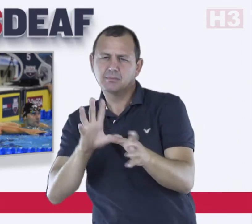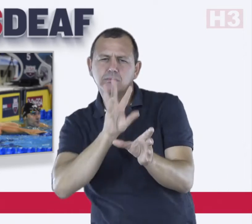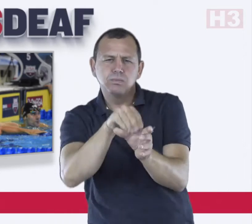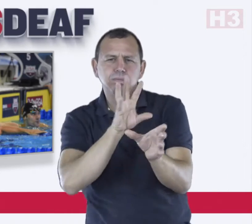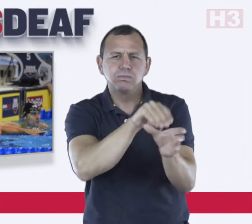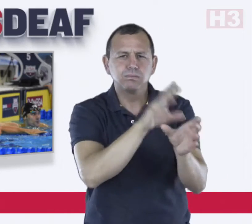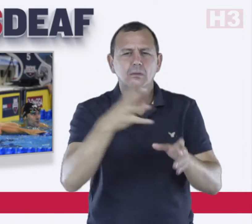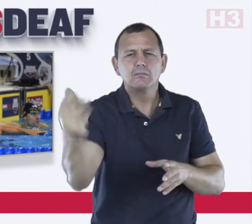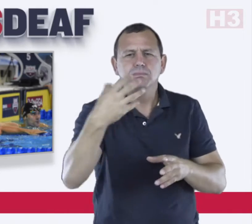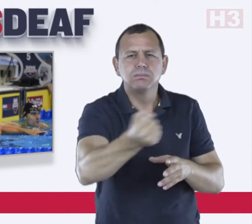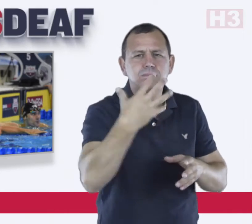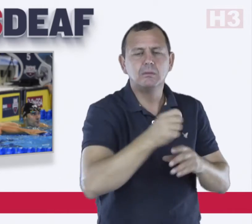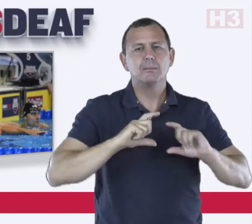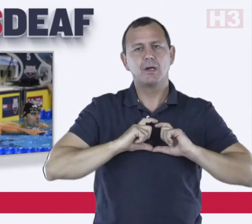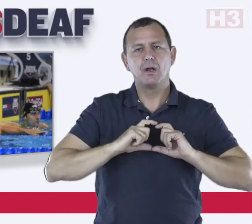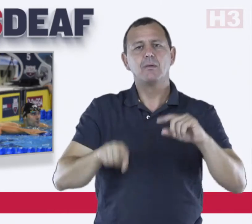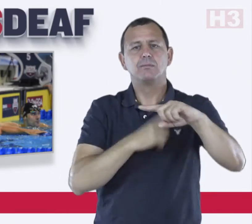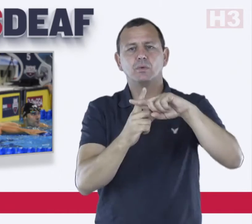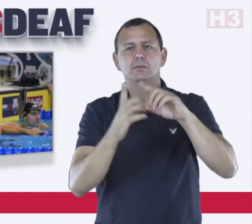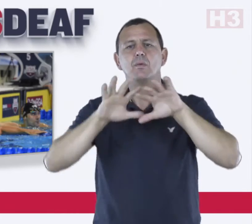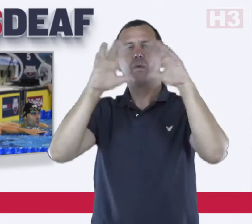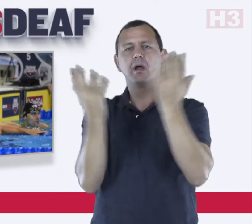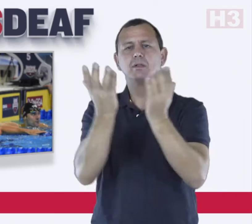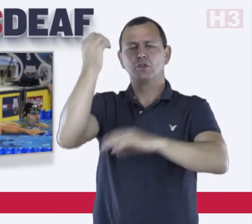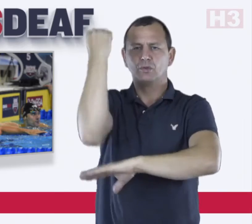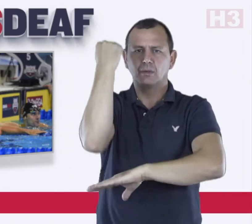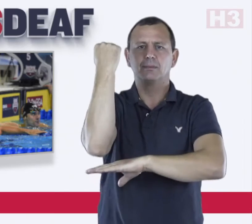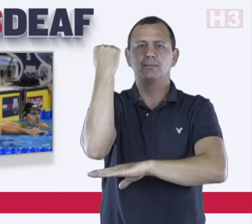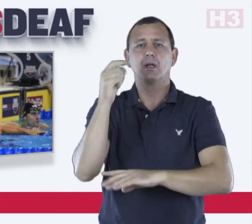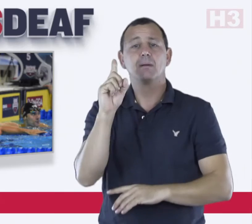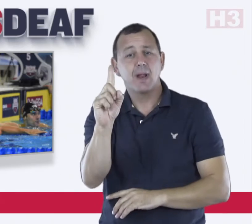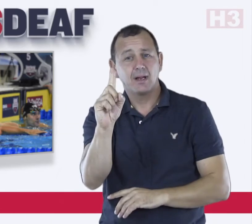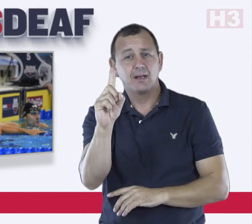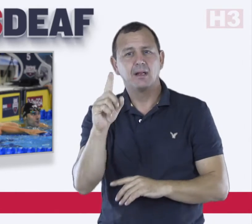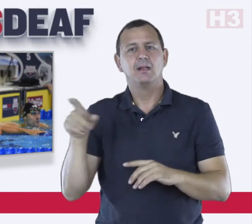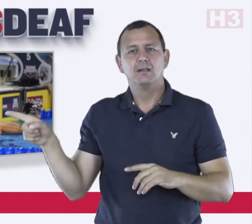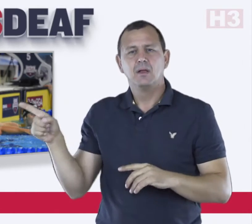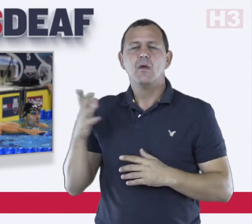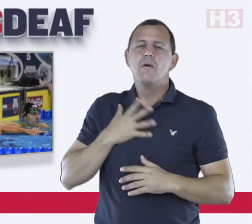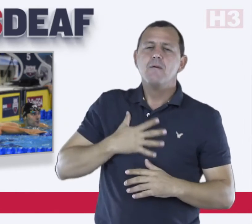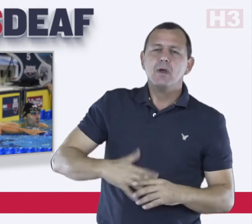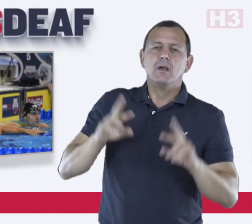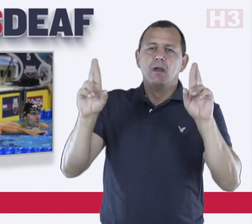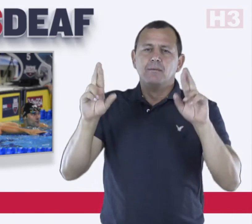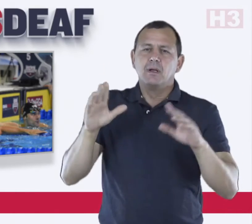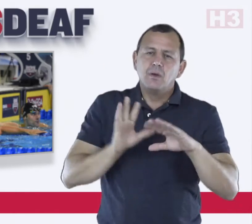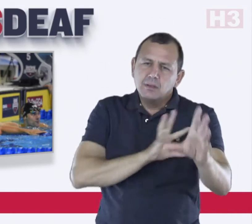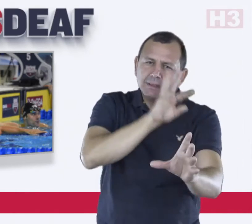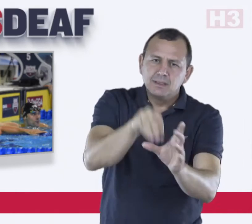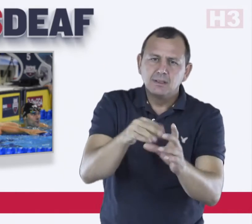multiple medals and world records but he still hopes to compete as